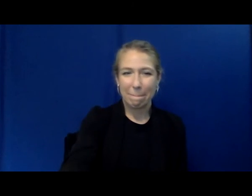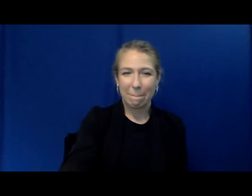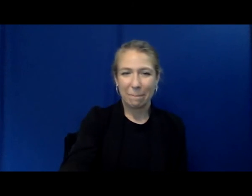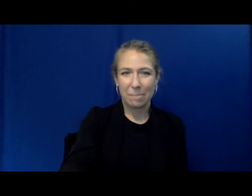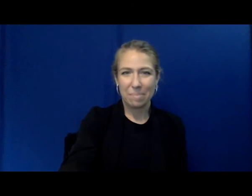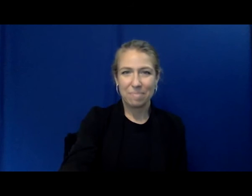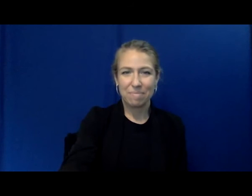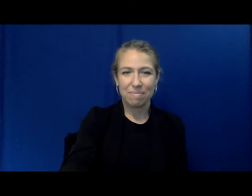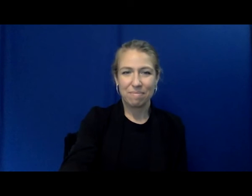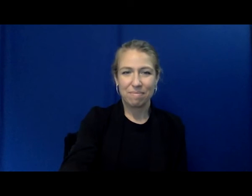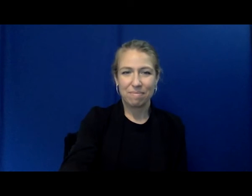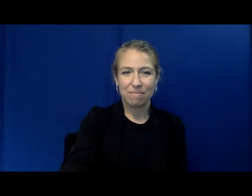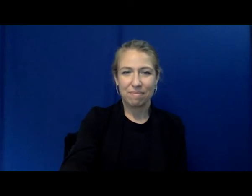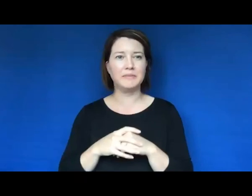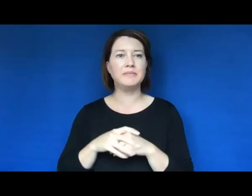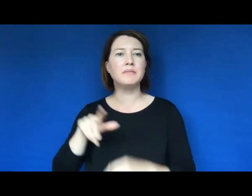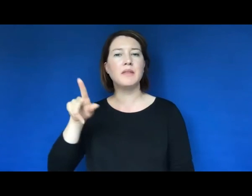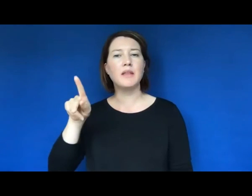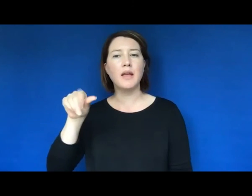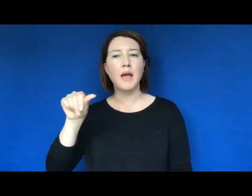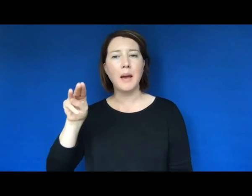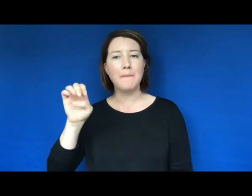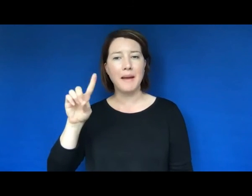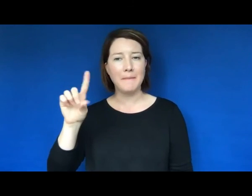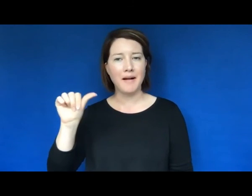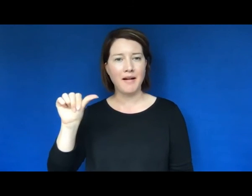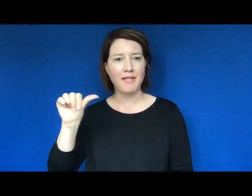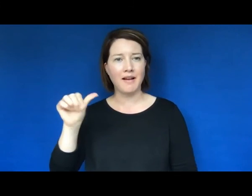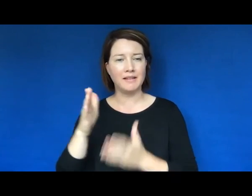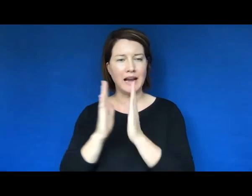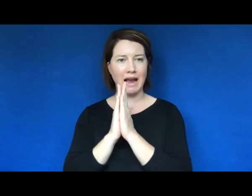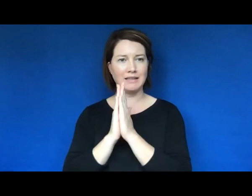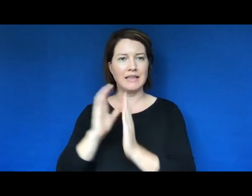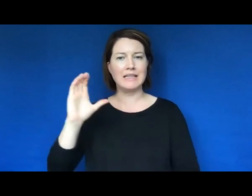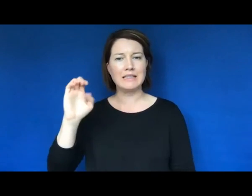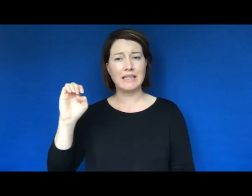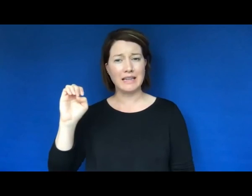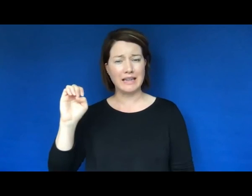Pamela asks how are you seeing CE aspects being conducted in schools in transition programs,